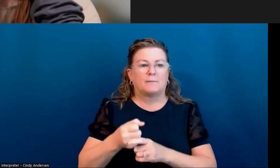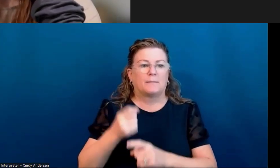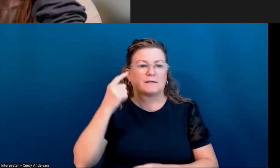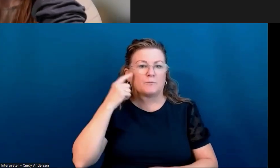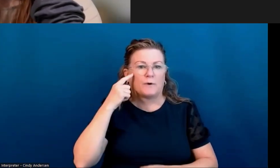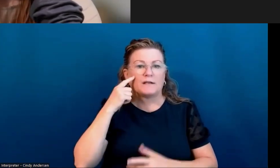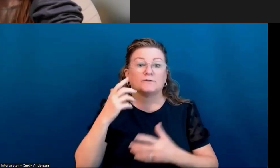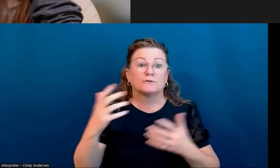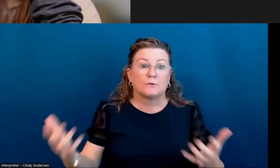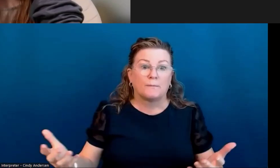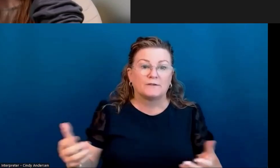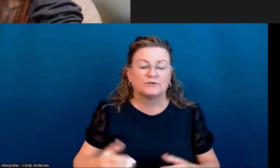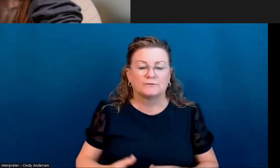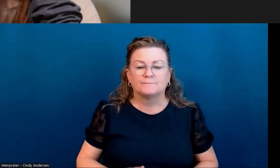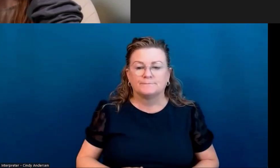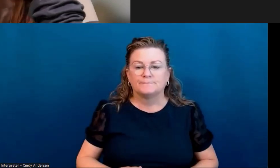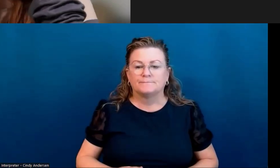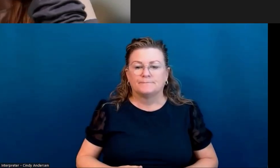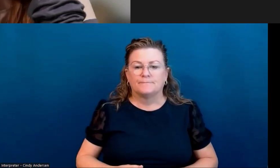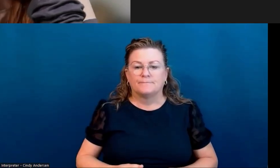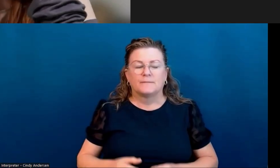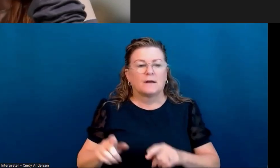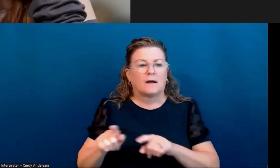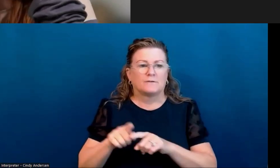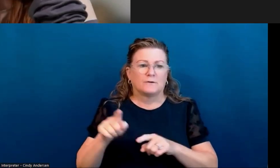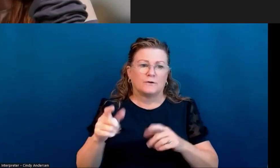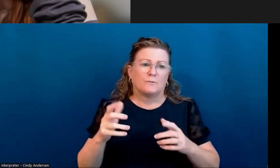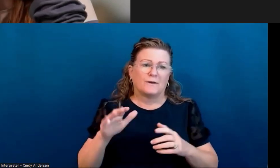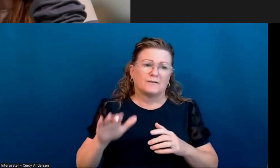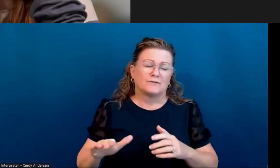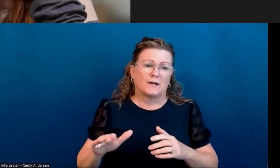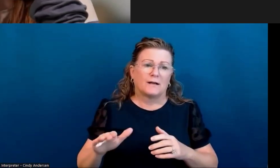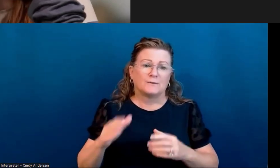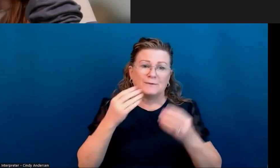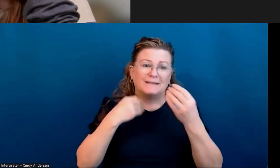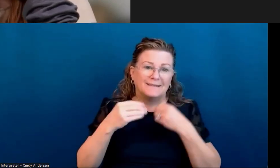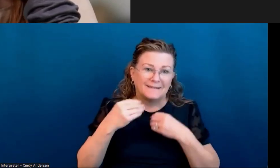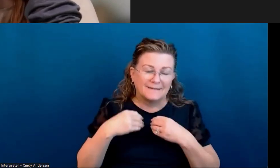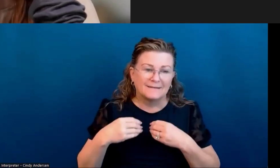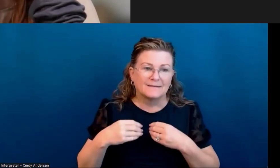much, but also you want a child to eat, and so you you have to,